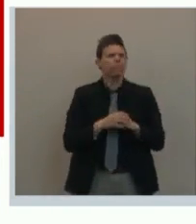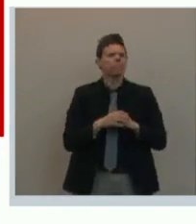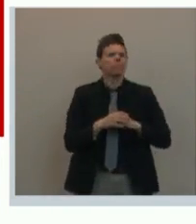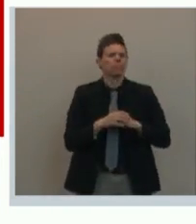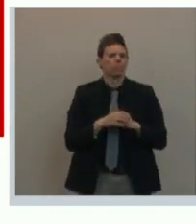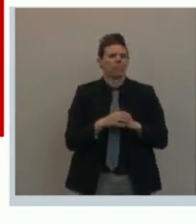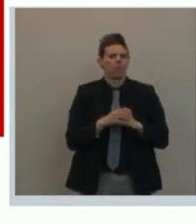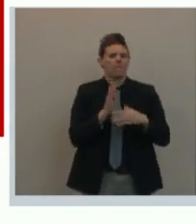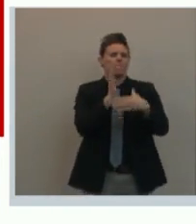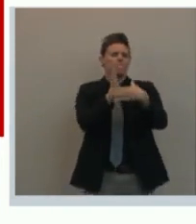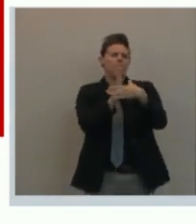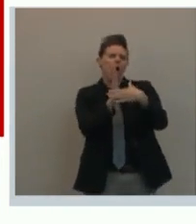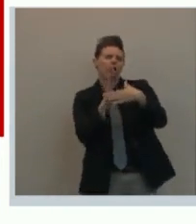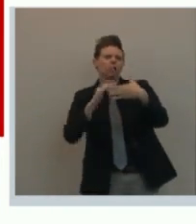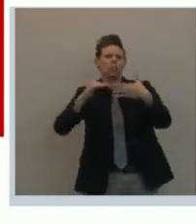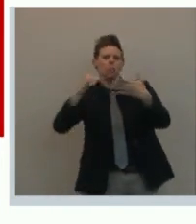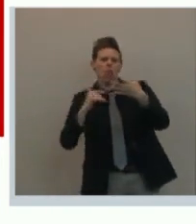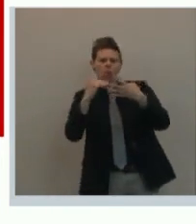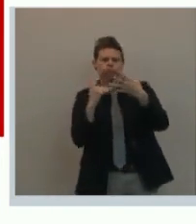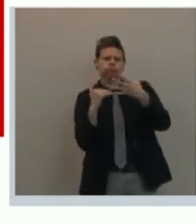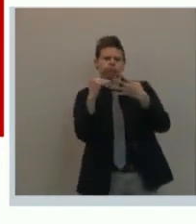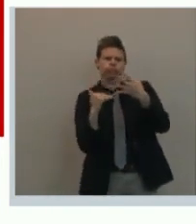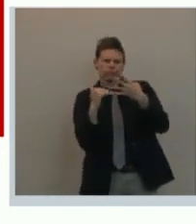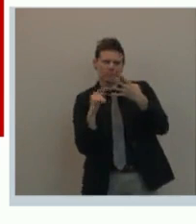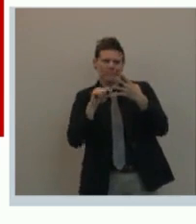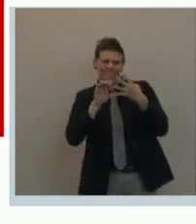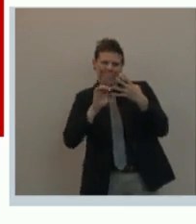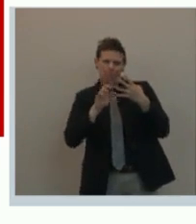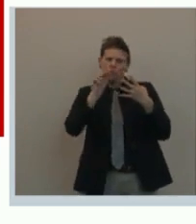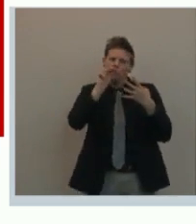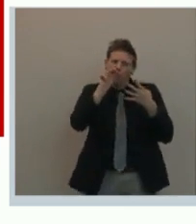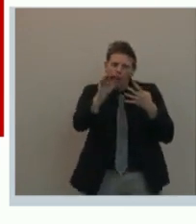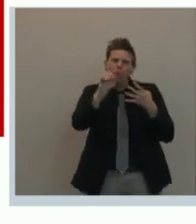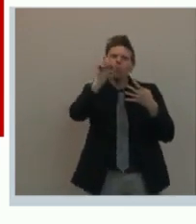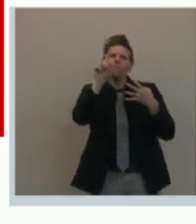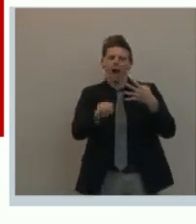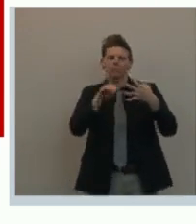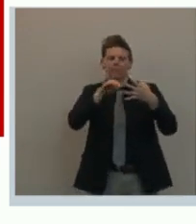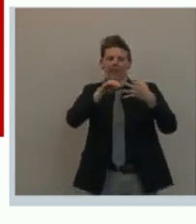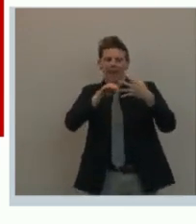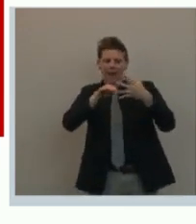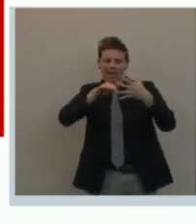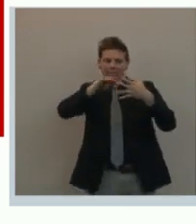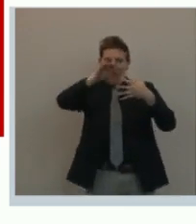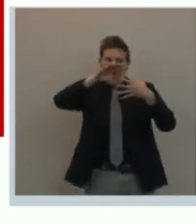I’M GOING TO CONCLUDE WITH THE LAST SLIDE. THIS LEADS INTO IT. I TOLD YOU BEFORE THAT WE ARE SOMEWHERE BETWEEN LOW AND MODERATE.